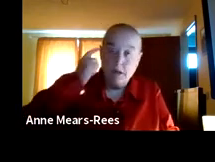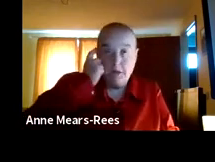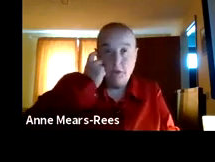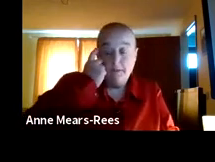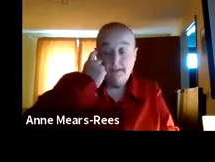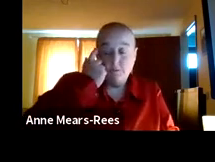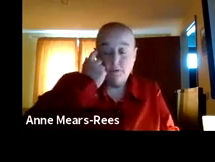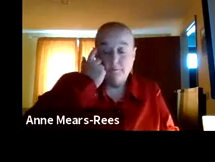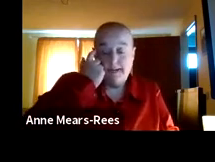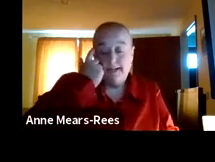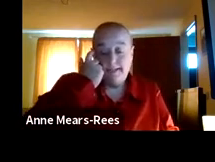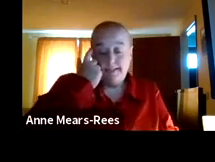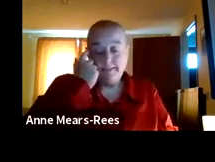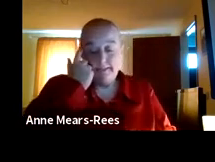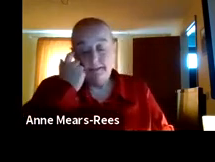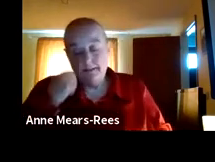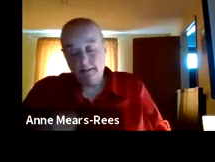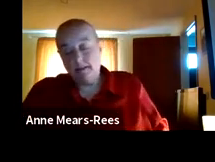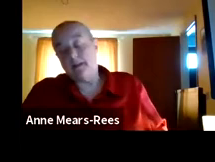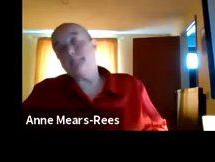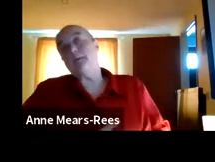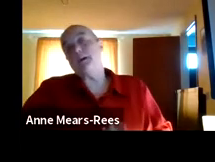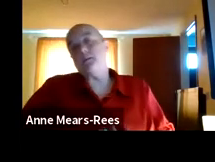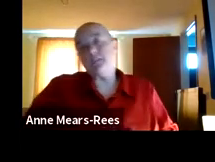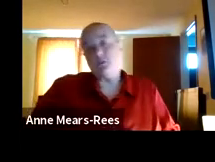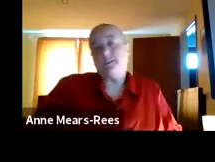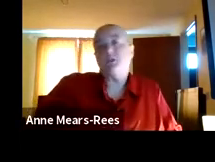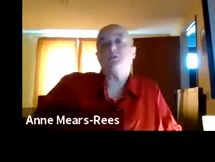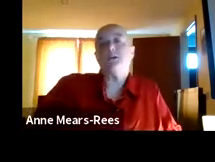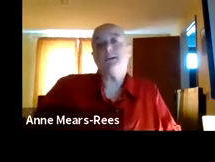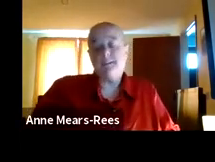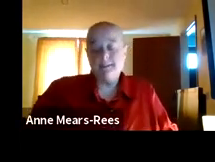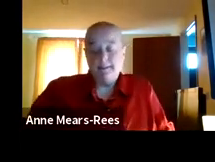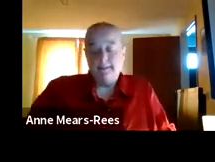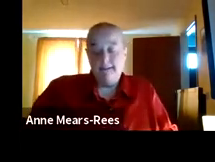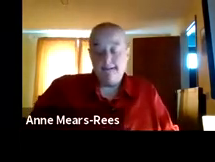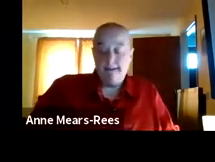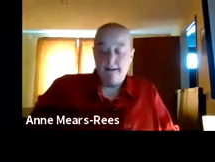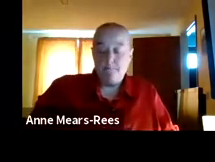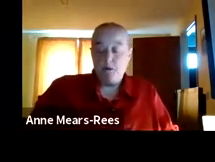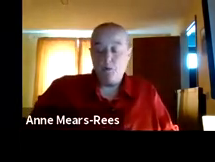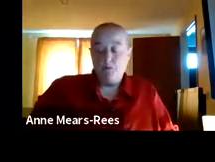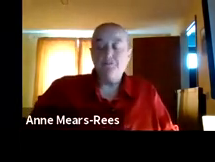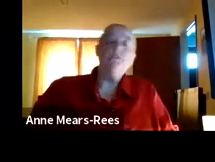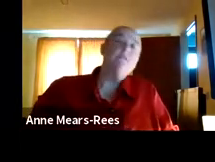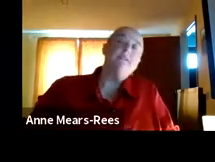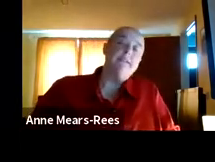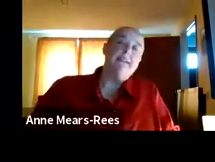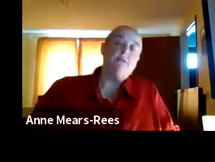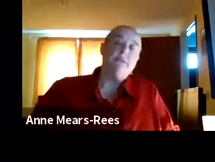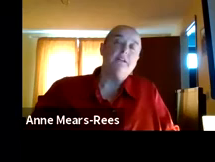Anne Mears-Rees: because she was treated less favorably and because she had site loss and so her individual needs to learn math.